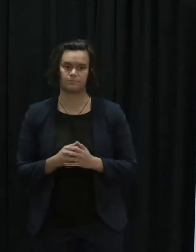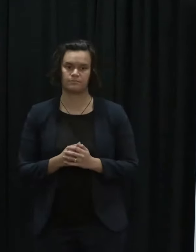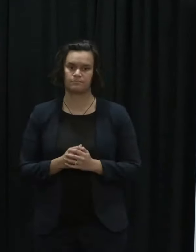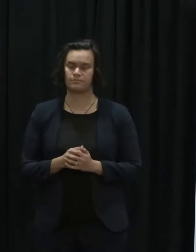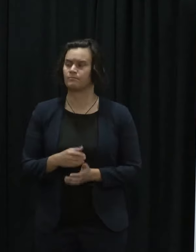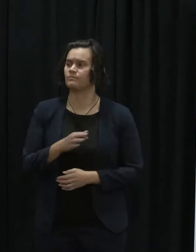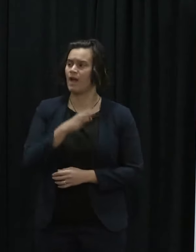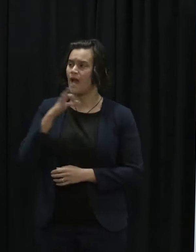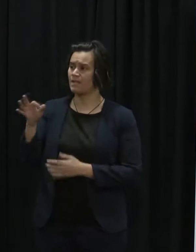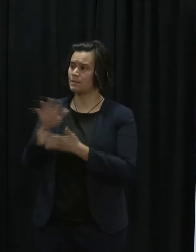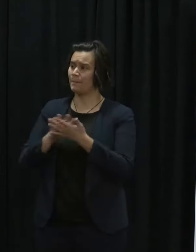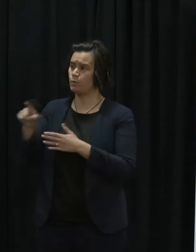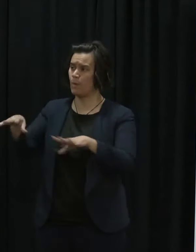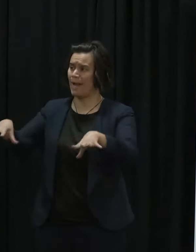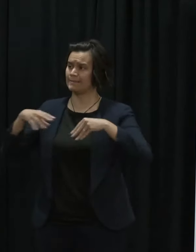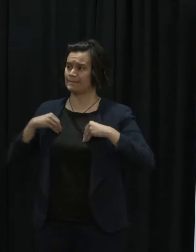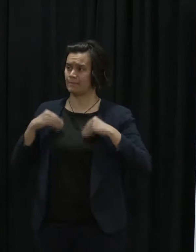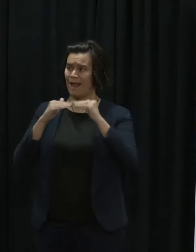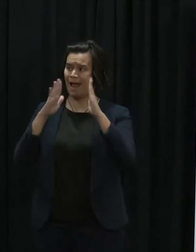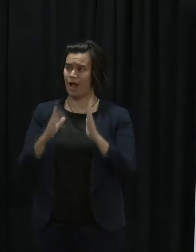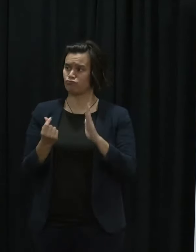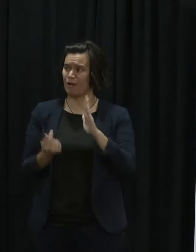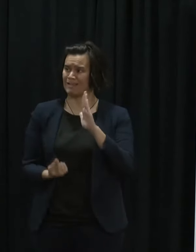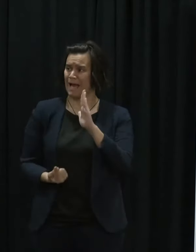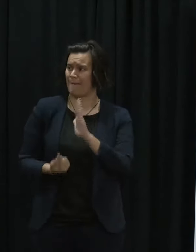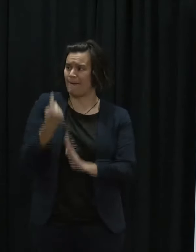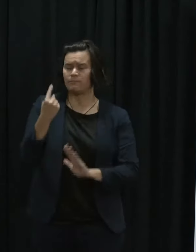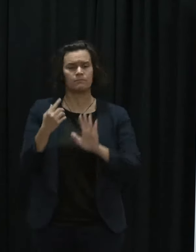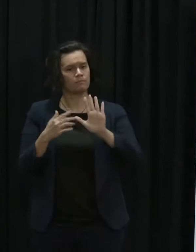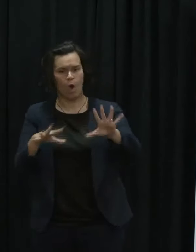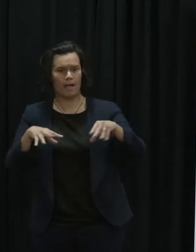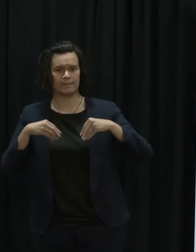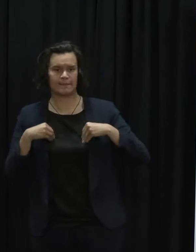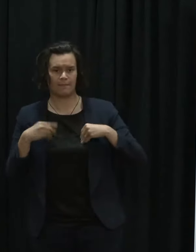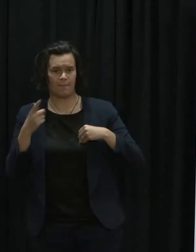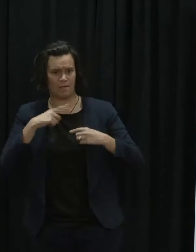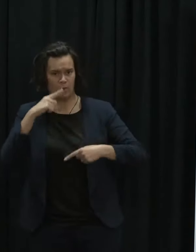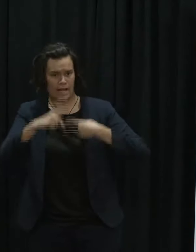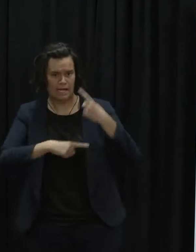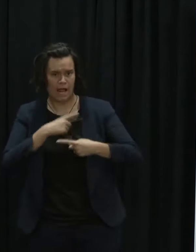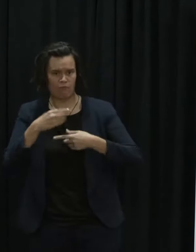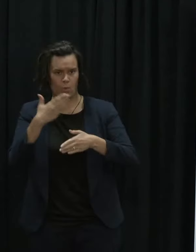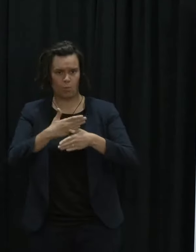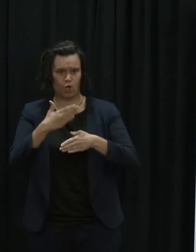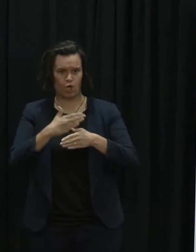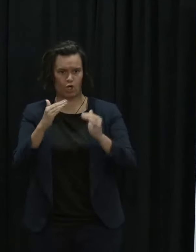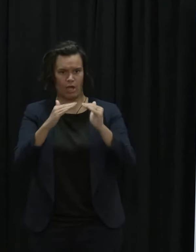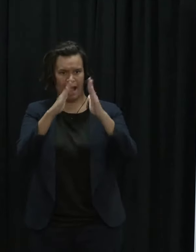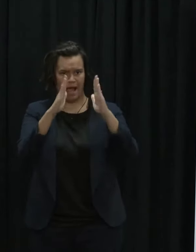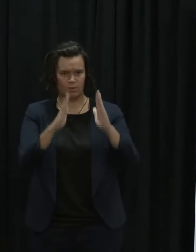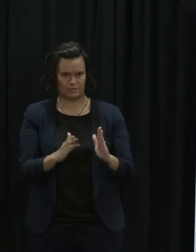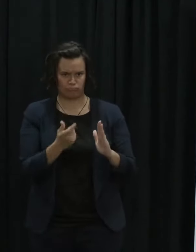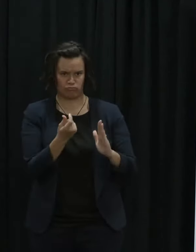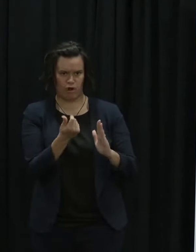I will come back to those who haven't had a question. Are you resigned to the fat that house prices...